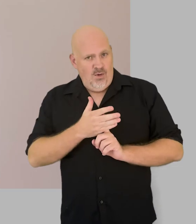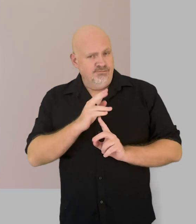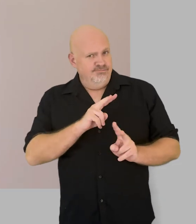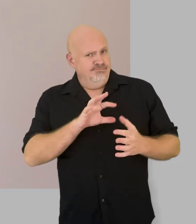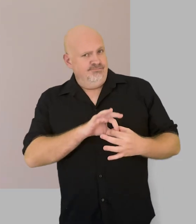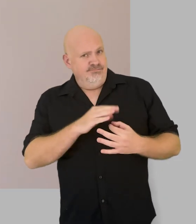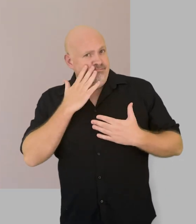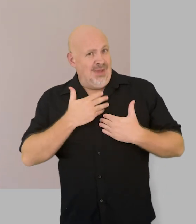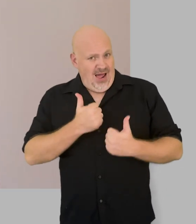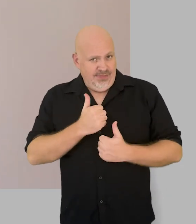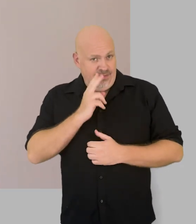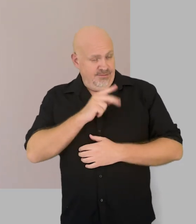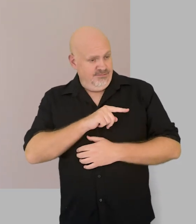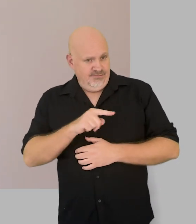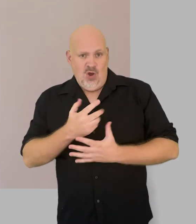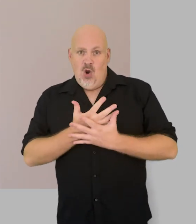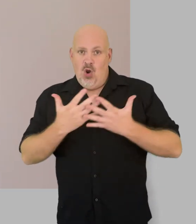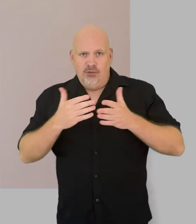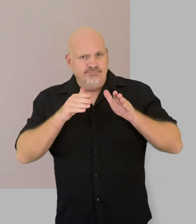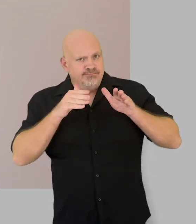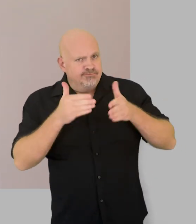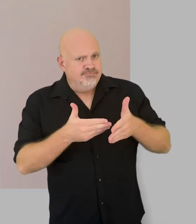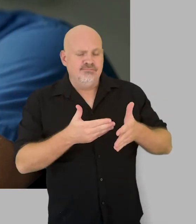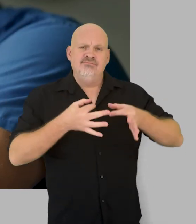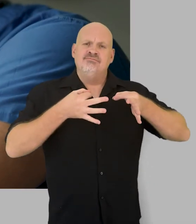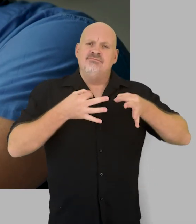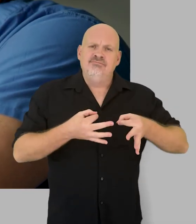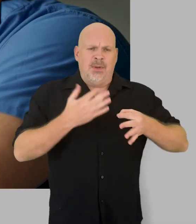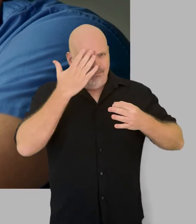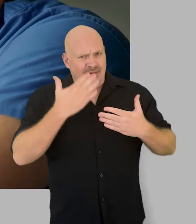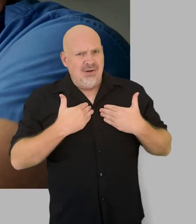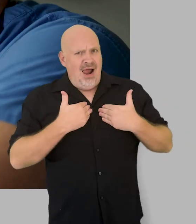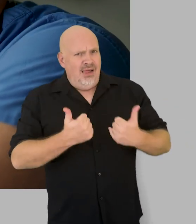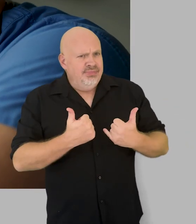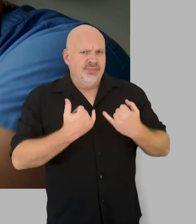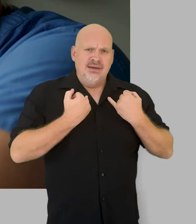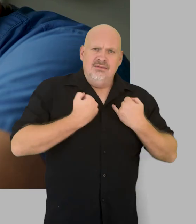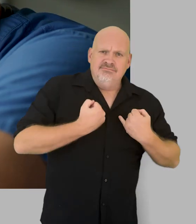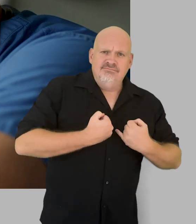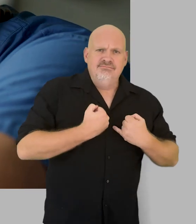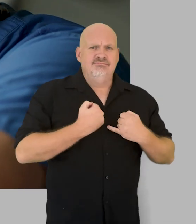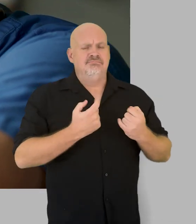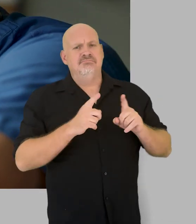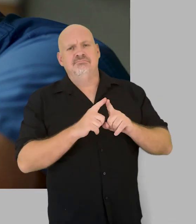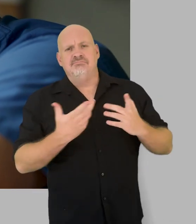They looked at measures of things such as distress and burnout. Overall, we found that organisational factors were the most important,